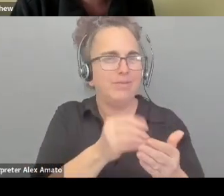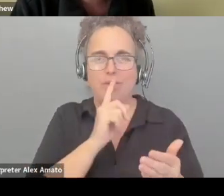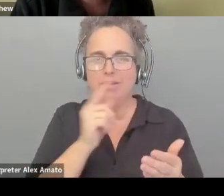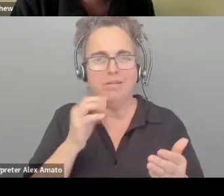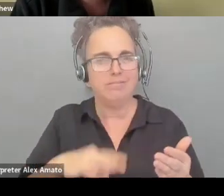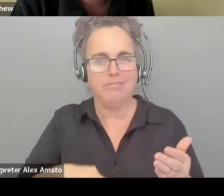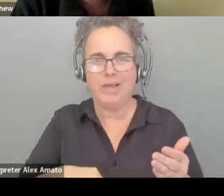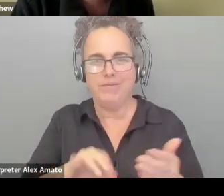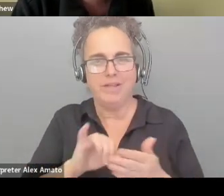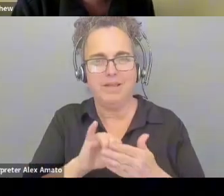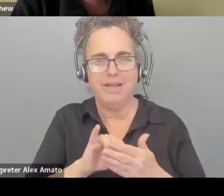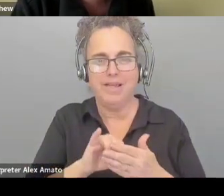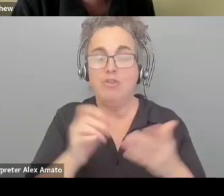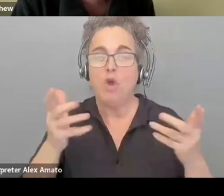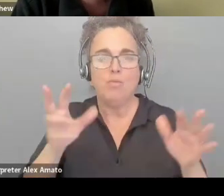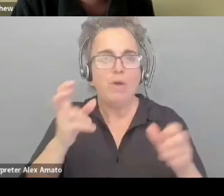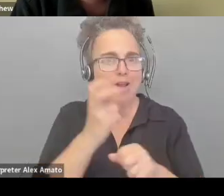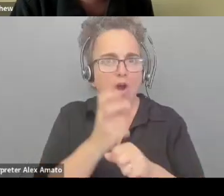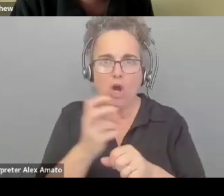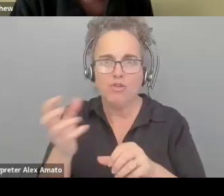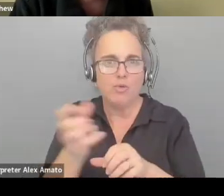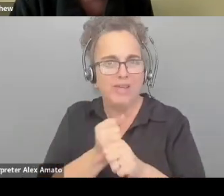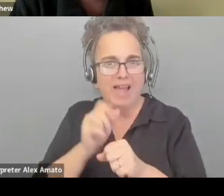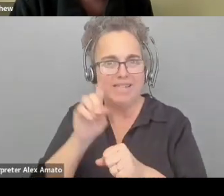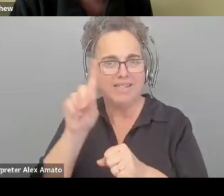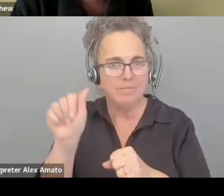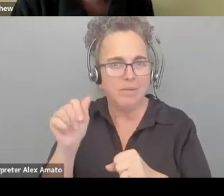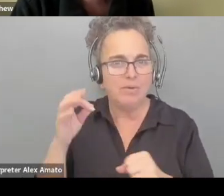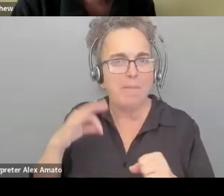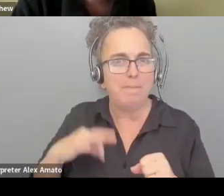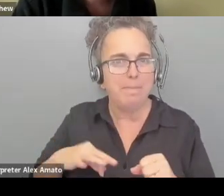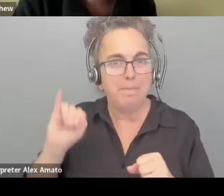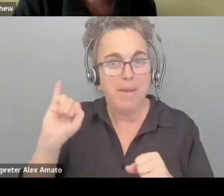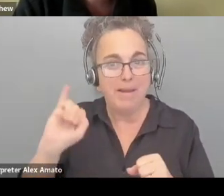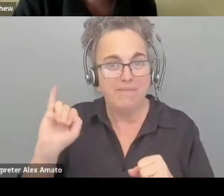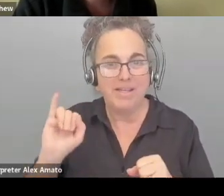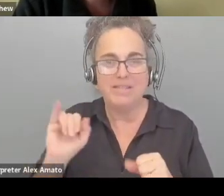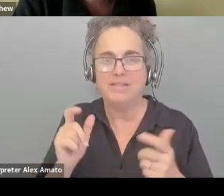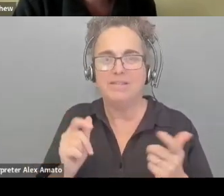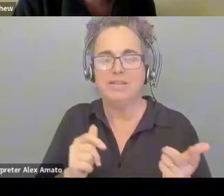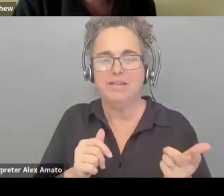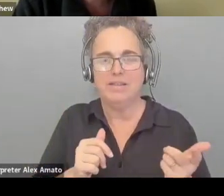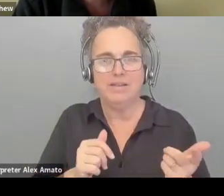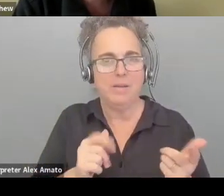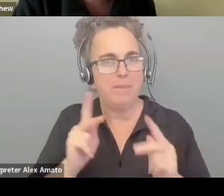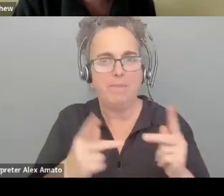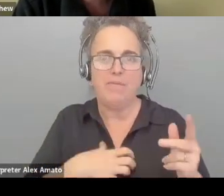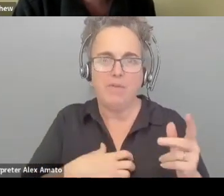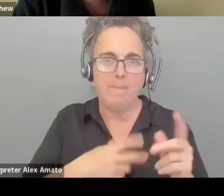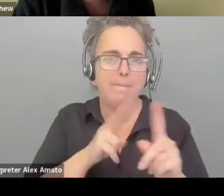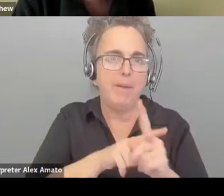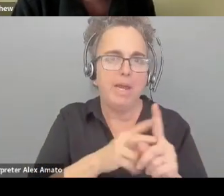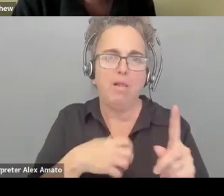It's already so hard to get disability benefits with people having to appeal multiple times to get coverage.